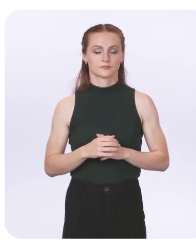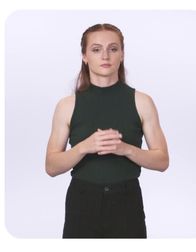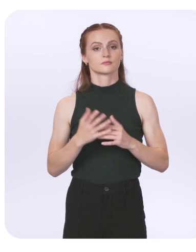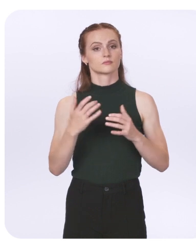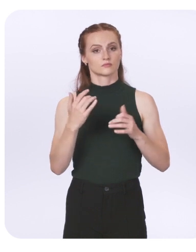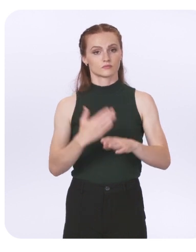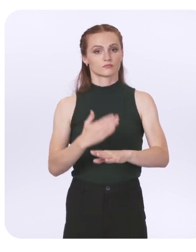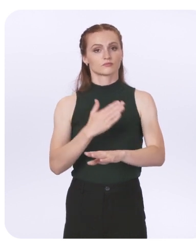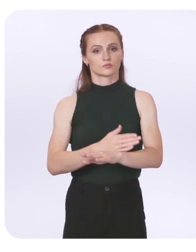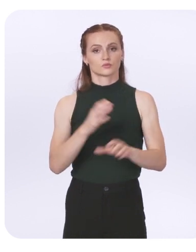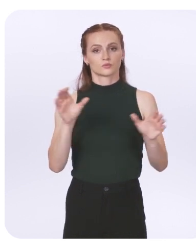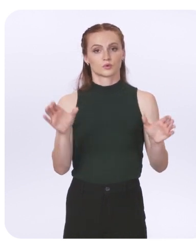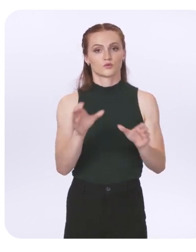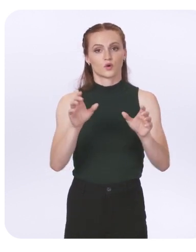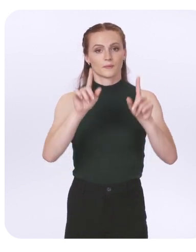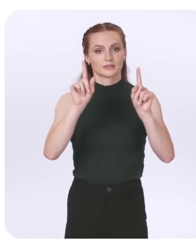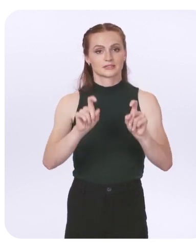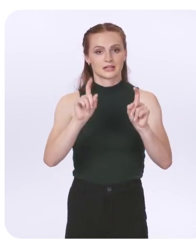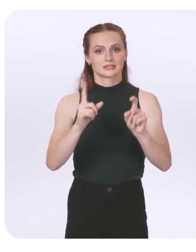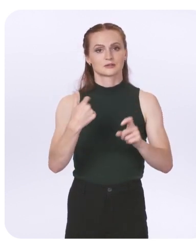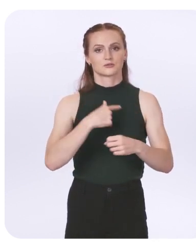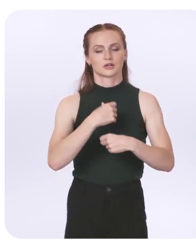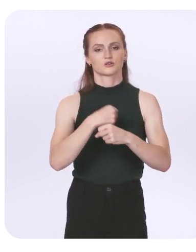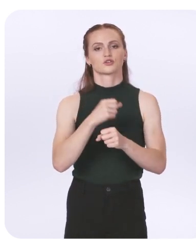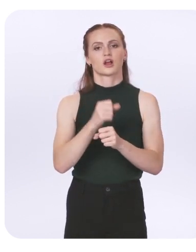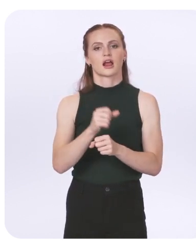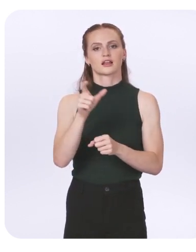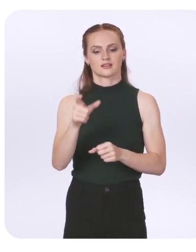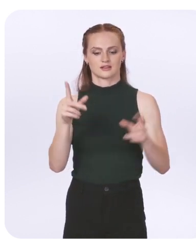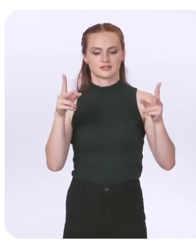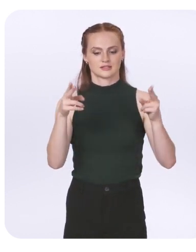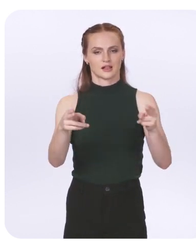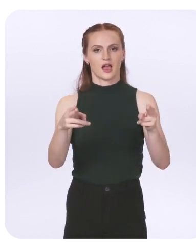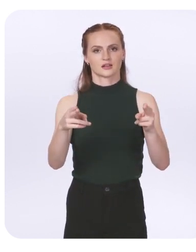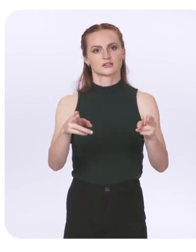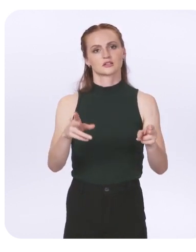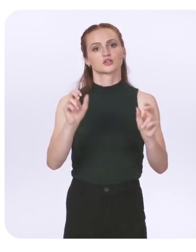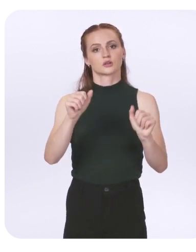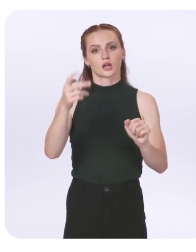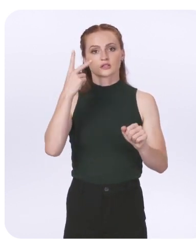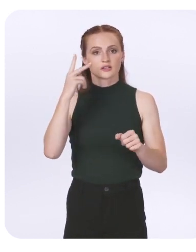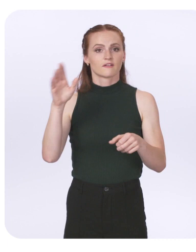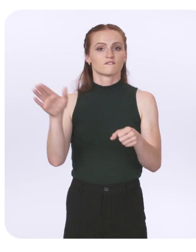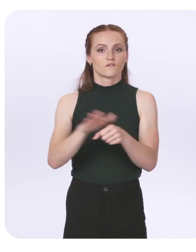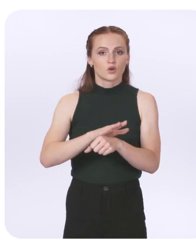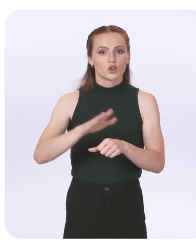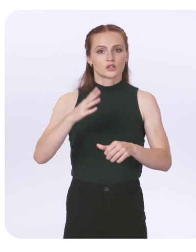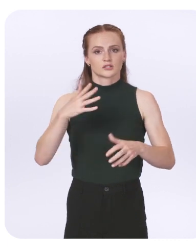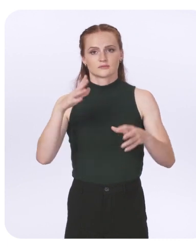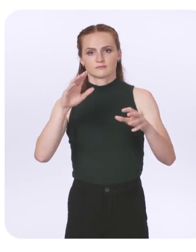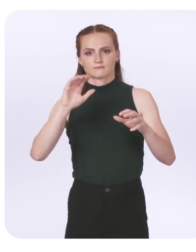We created this vertical slice where a fully dressed part of a level with realistic vertex and texture counts,